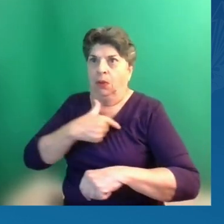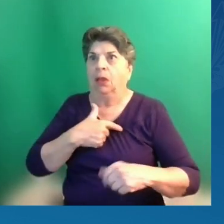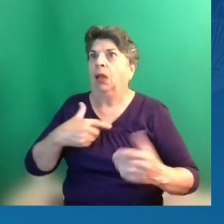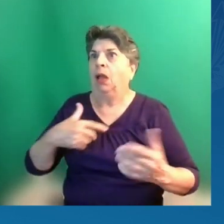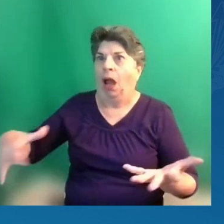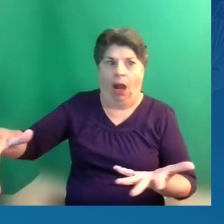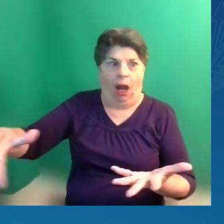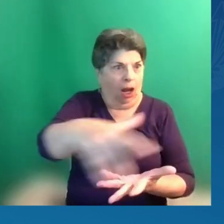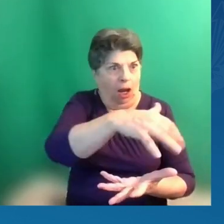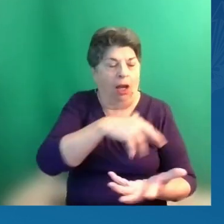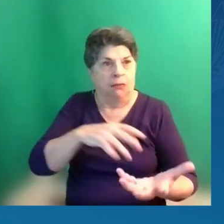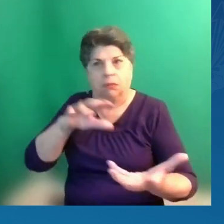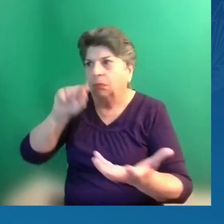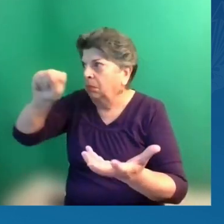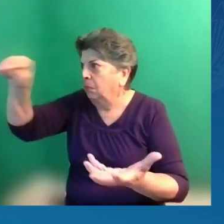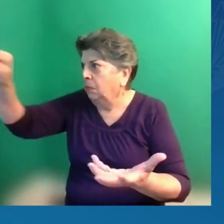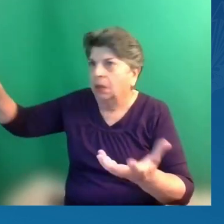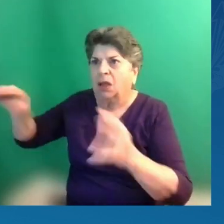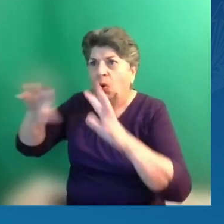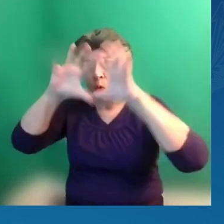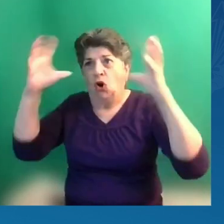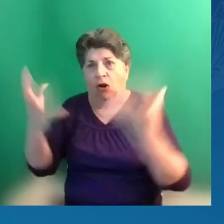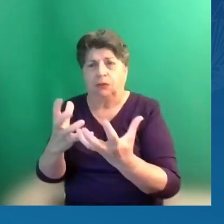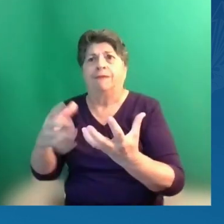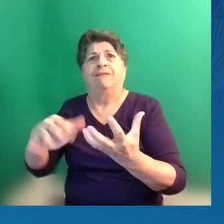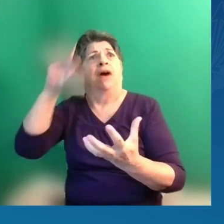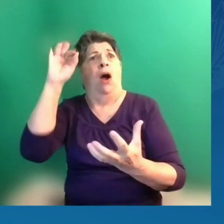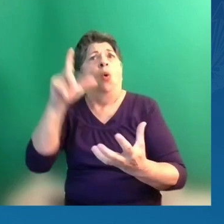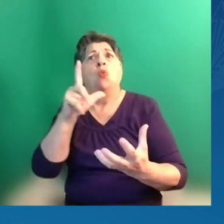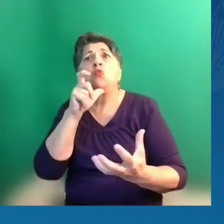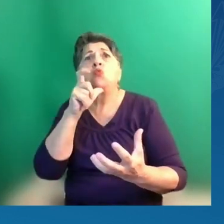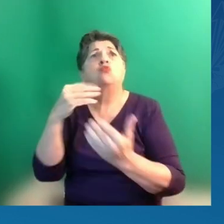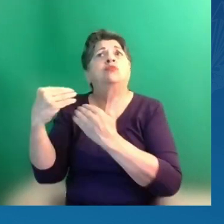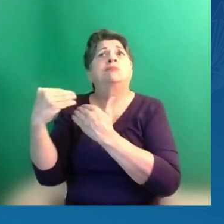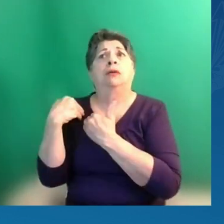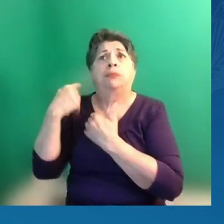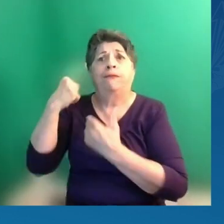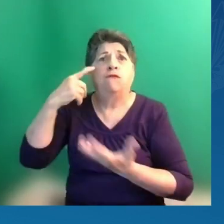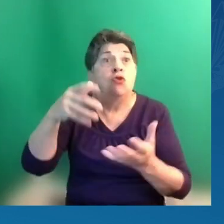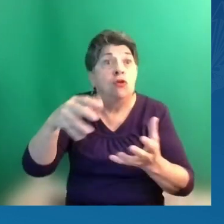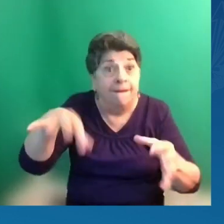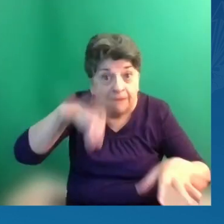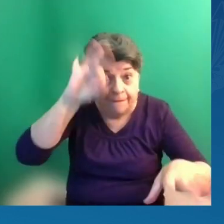Worldwide, women and girls spend 200 million hours a day --